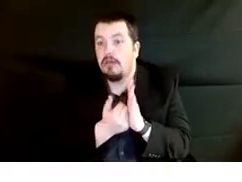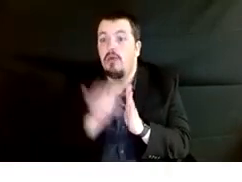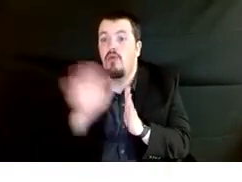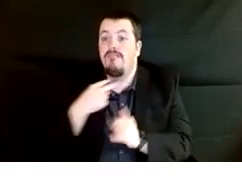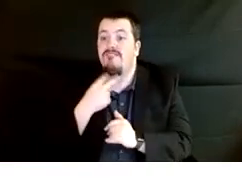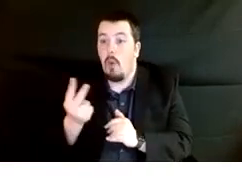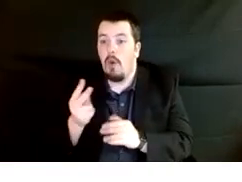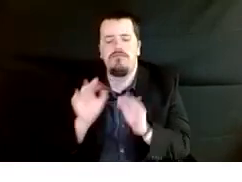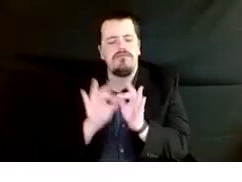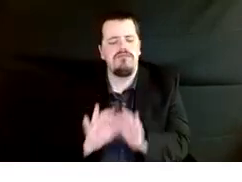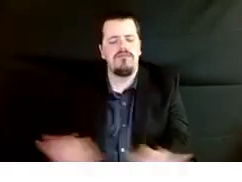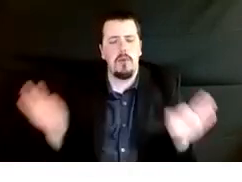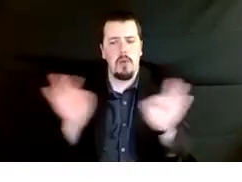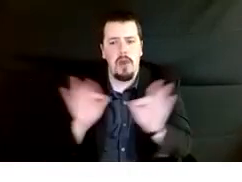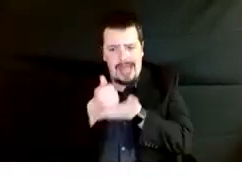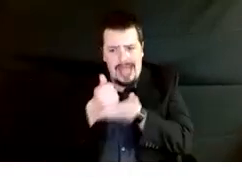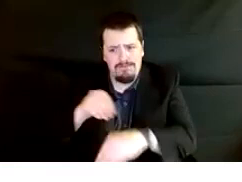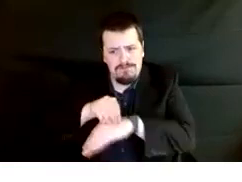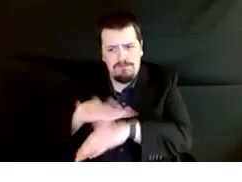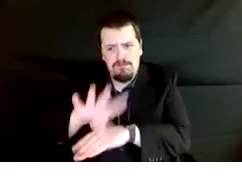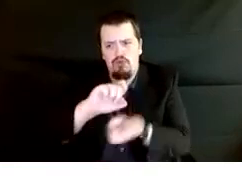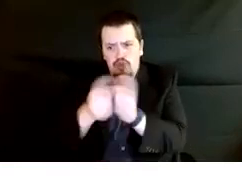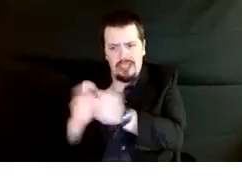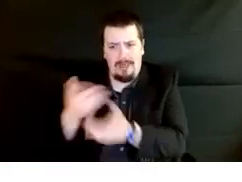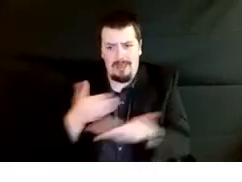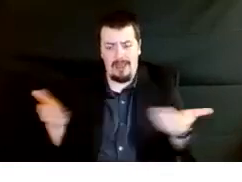matter and it does change things um I know sometimes it's really easy to think